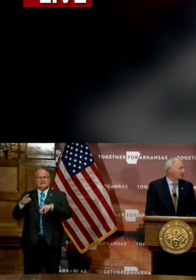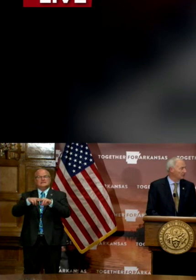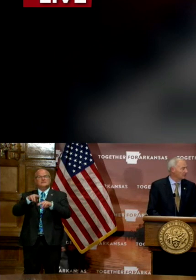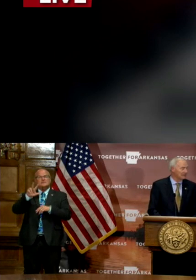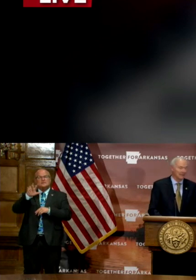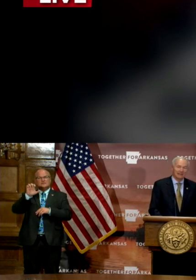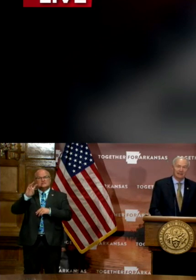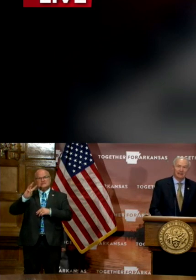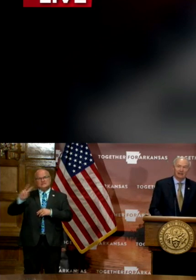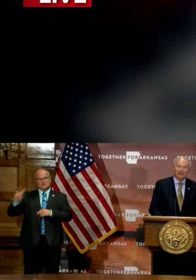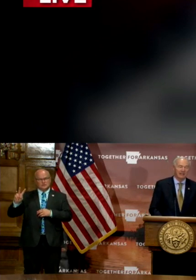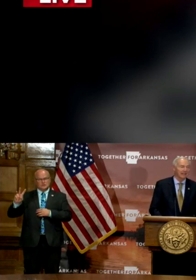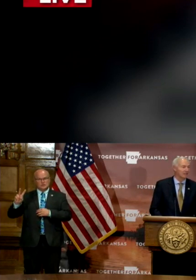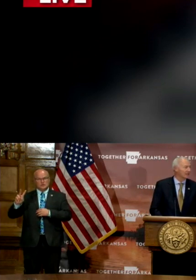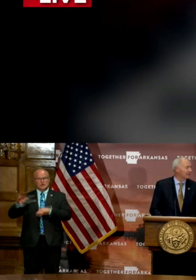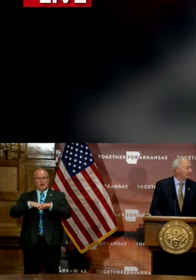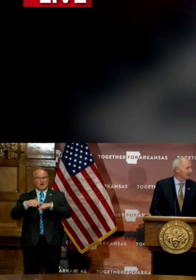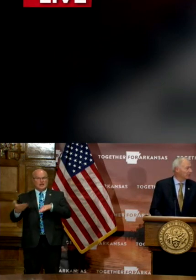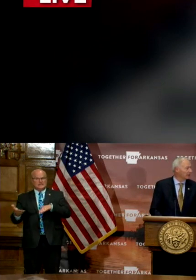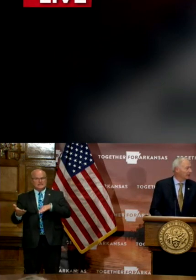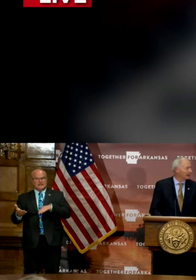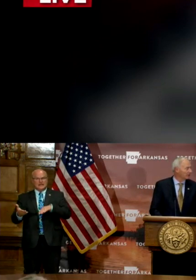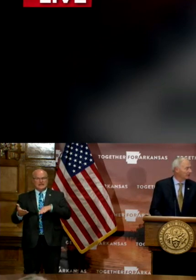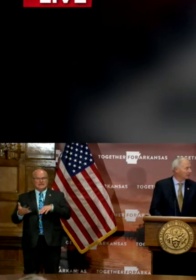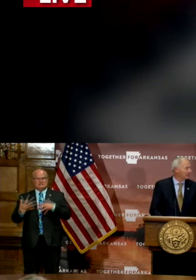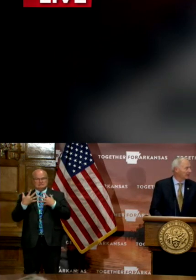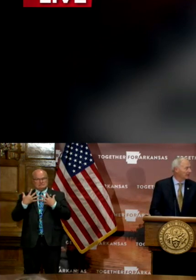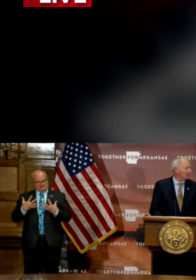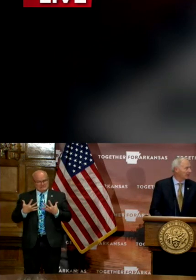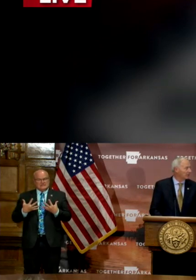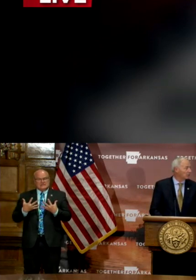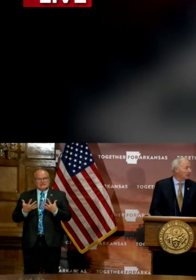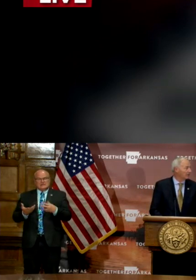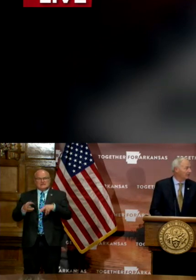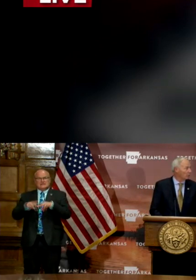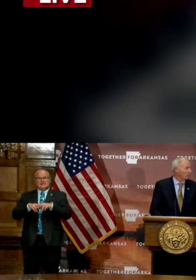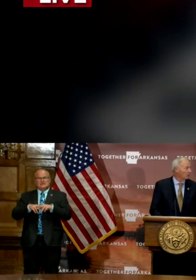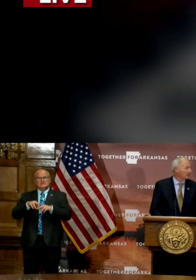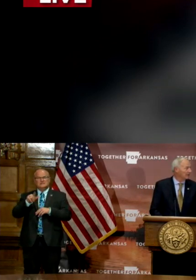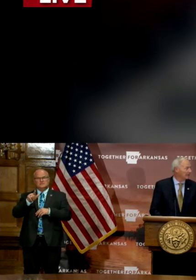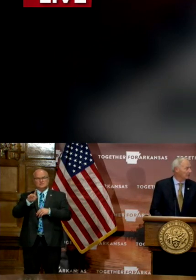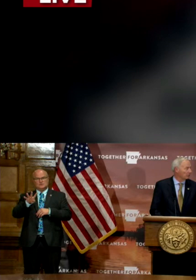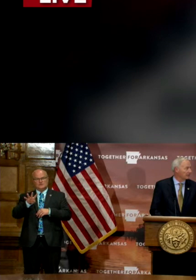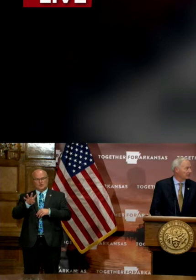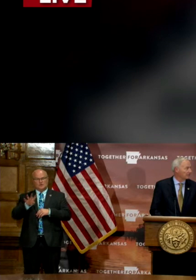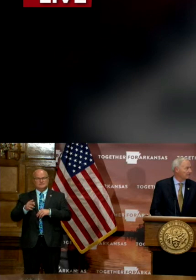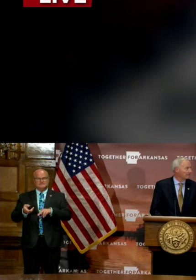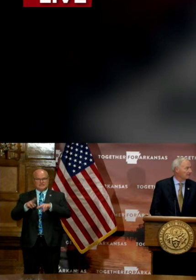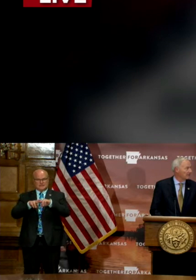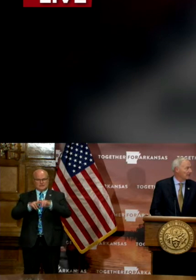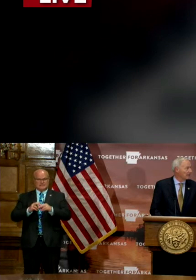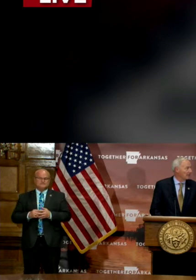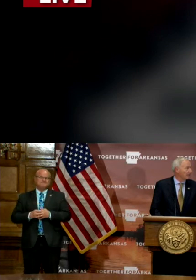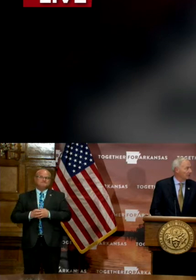YESTERDAY IS 2061. OUR ACTIVE CASES ARE UP 362.